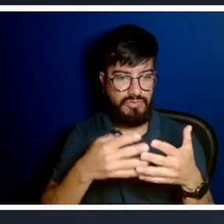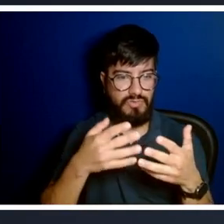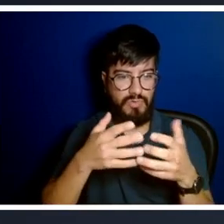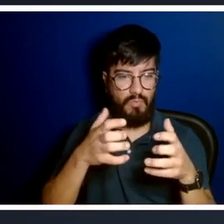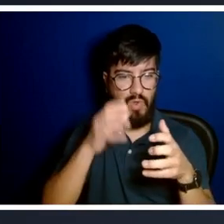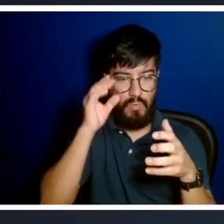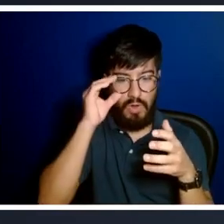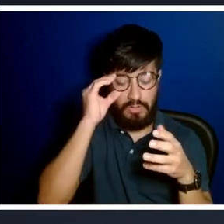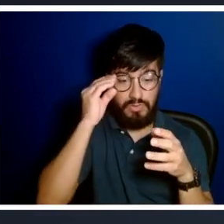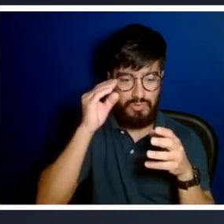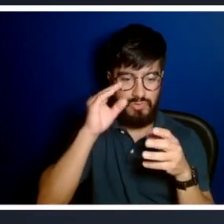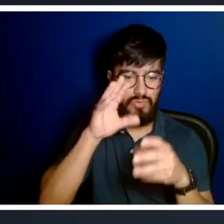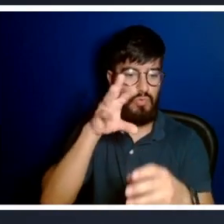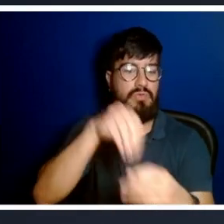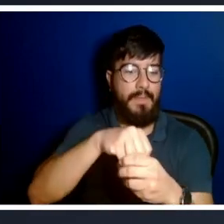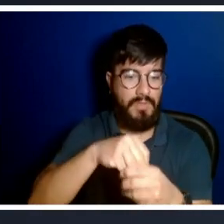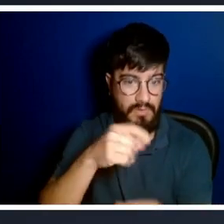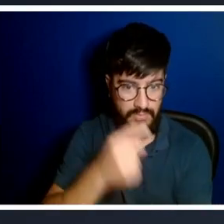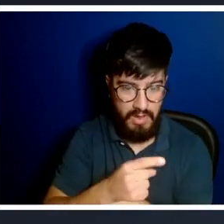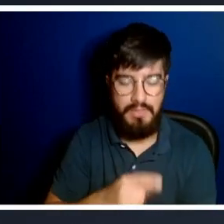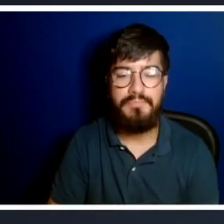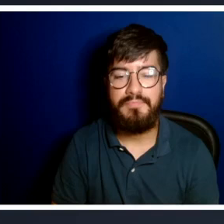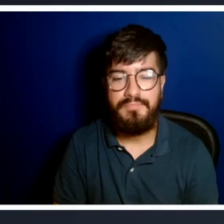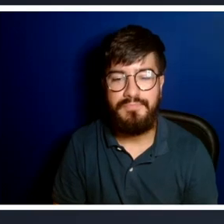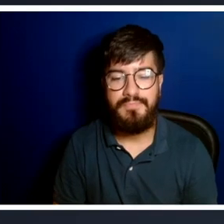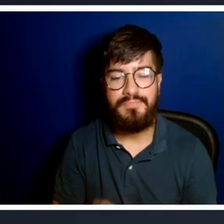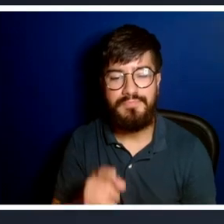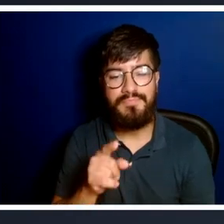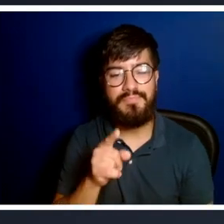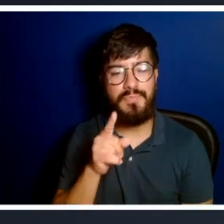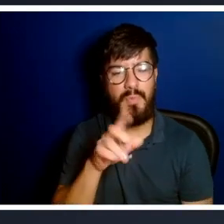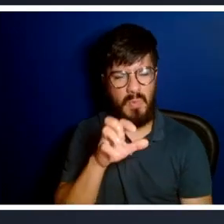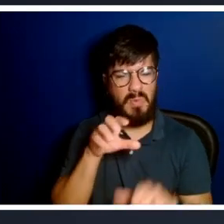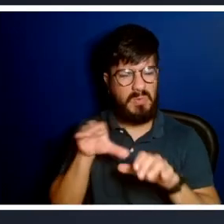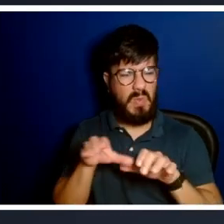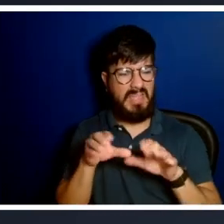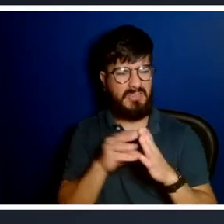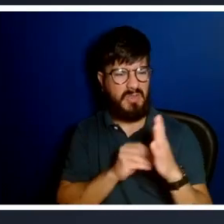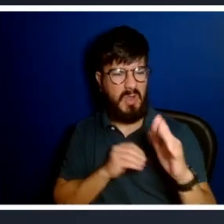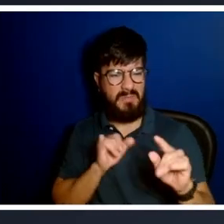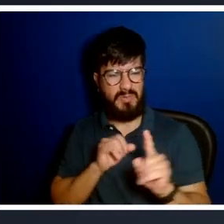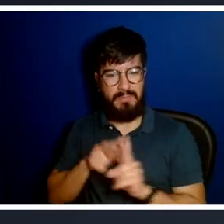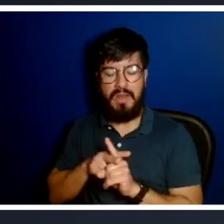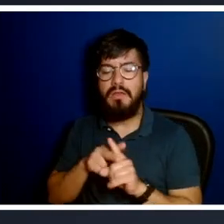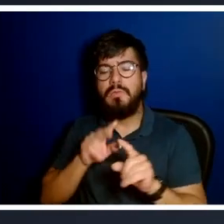I'm on that, Beth. I really responded. Like, when Phoebe was speaking earlier about the Duck Stamps,